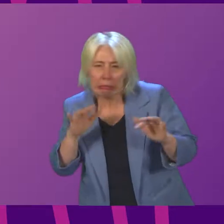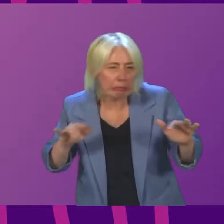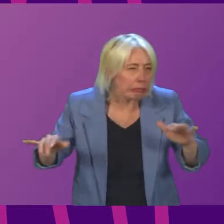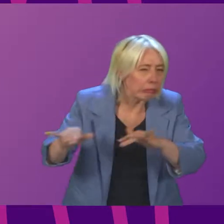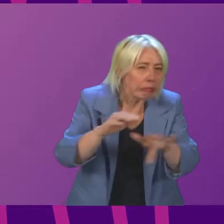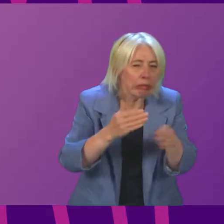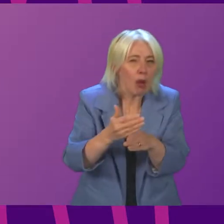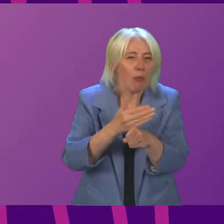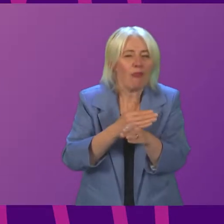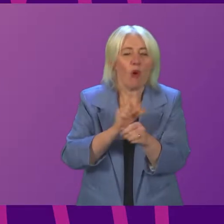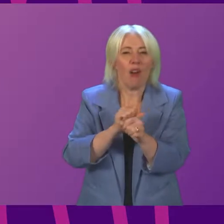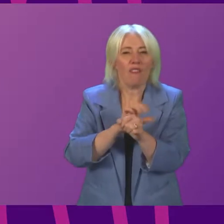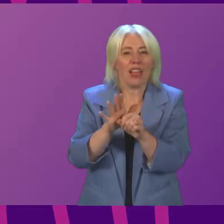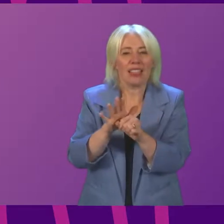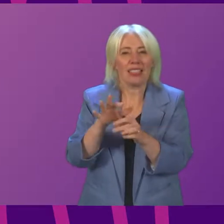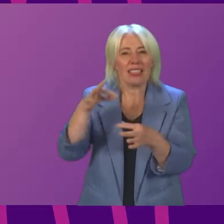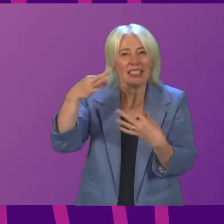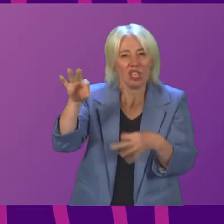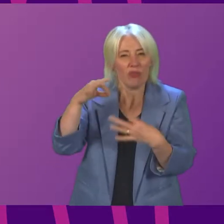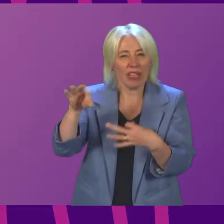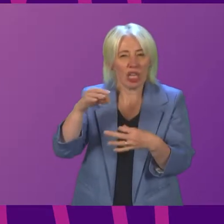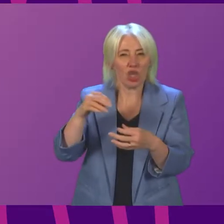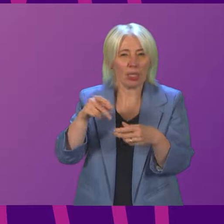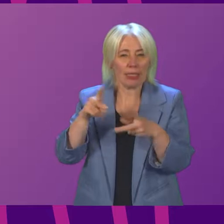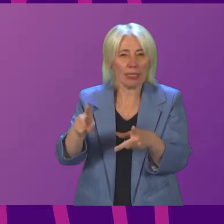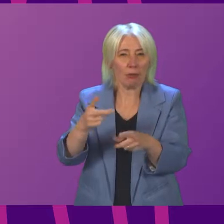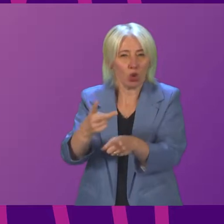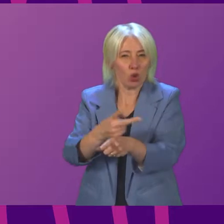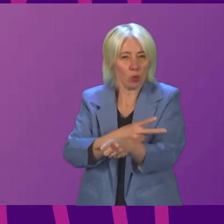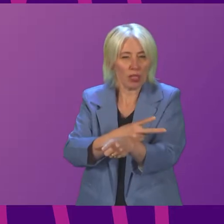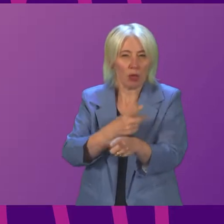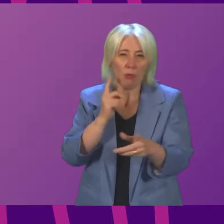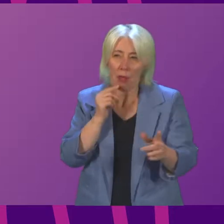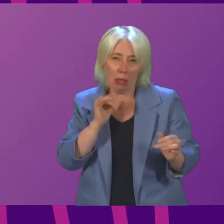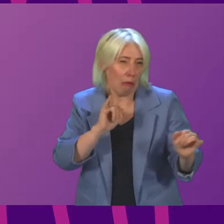certification scheme was introduced about two weeks ago. Will he update us on how it is going?